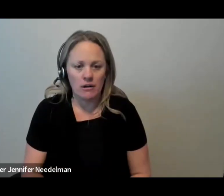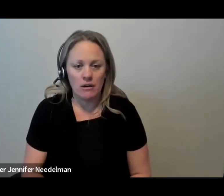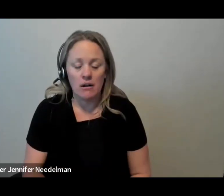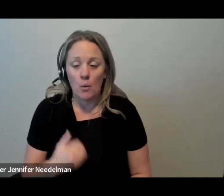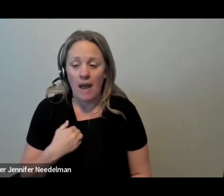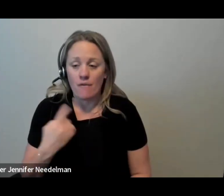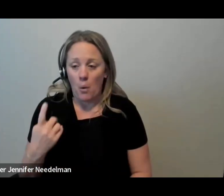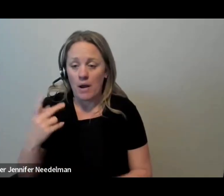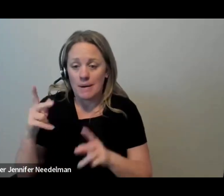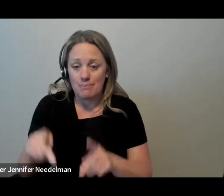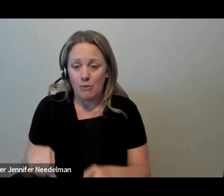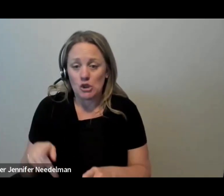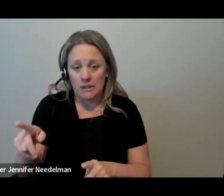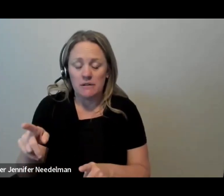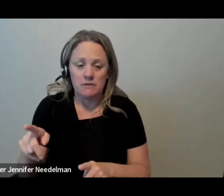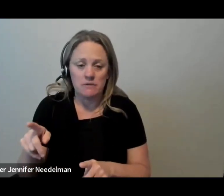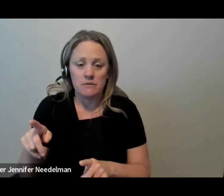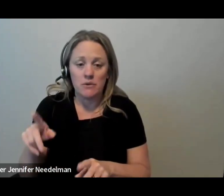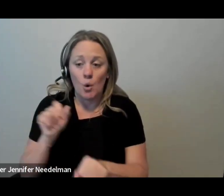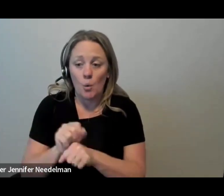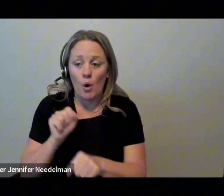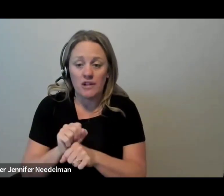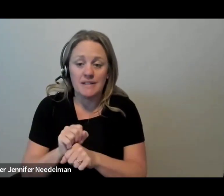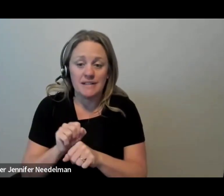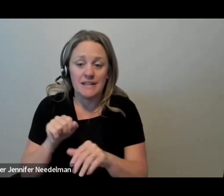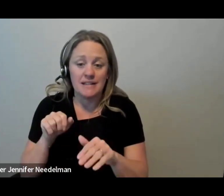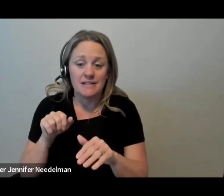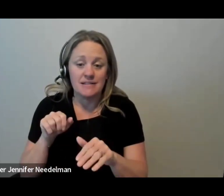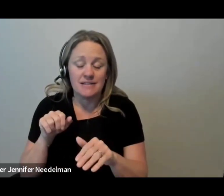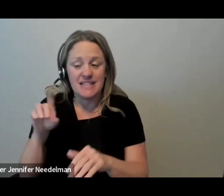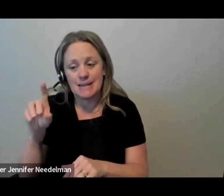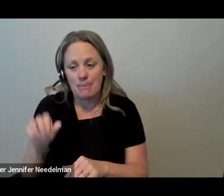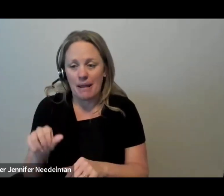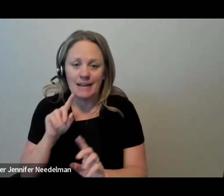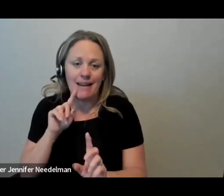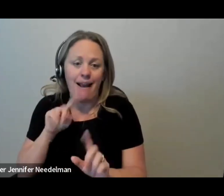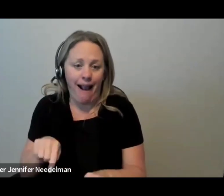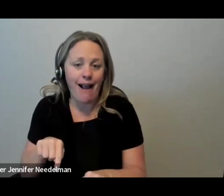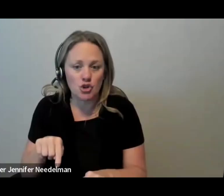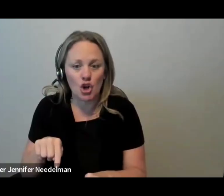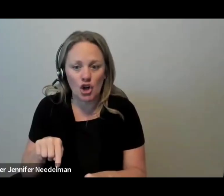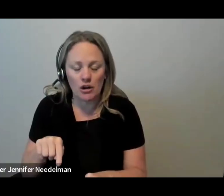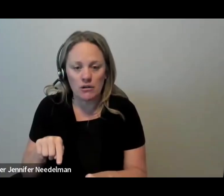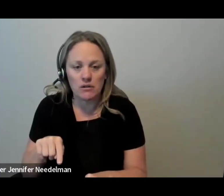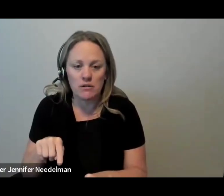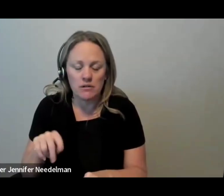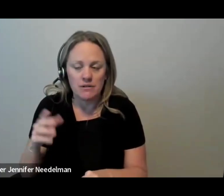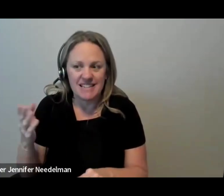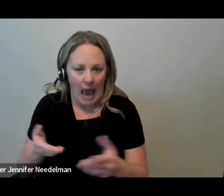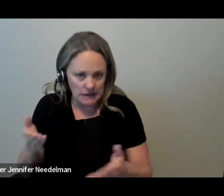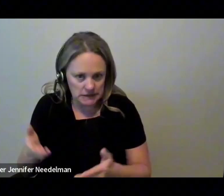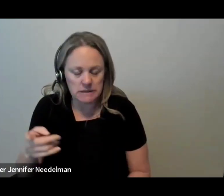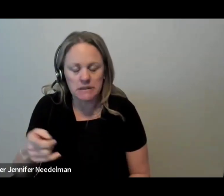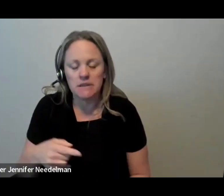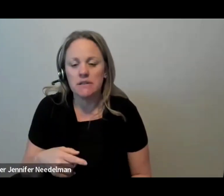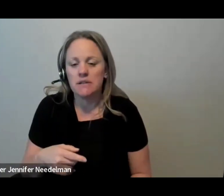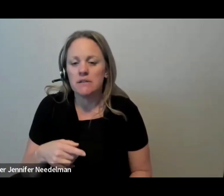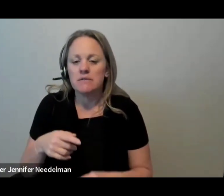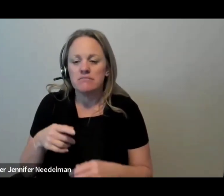who was working our disability answer desk that's there to support all of our guests with disabilities and all of the Dreamforce attendees with disabilities